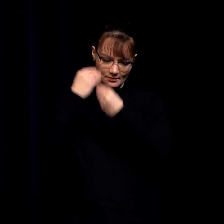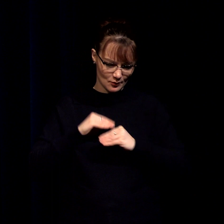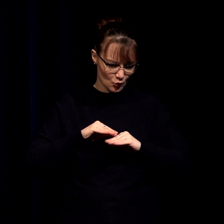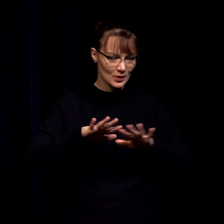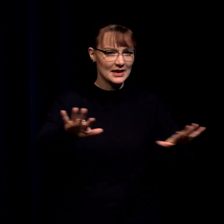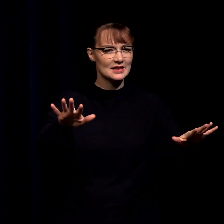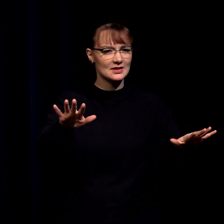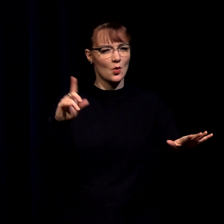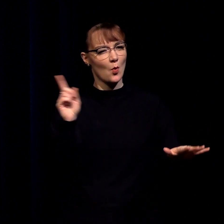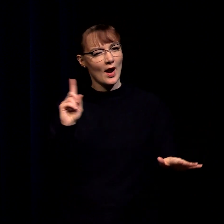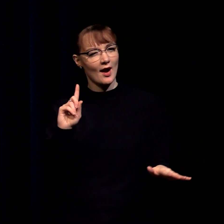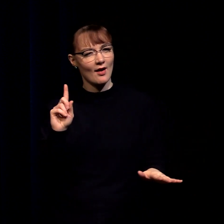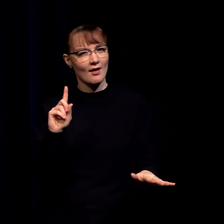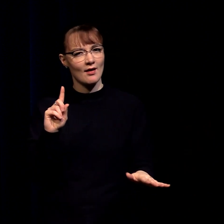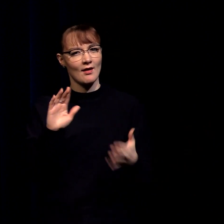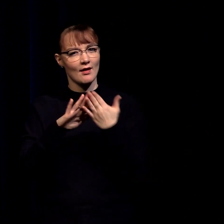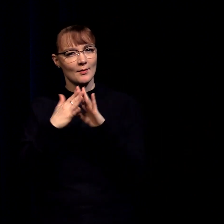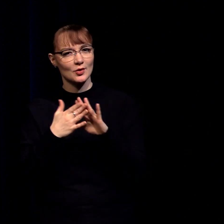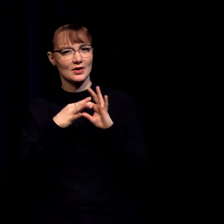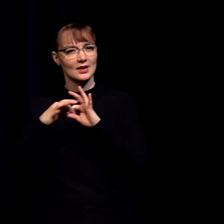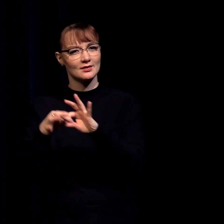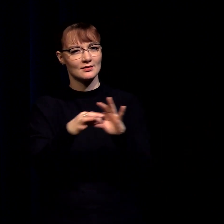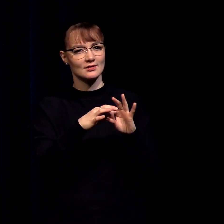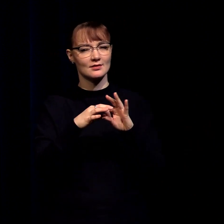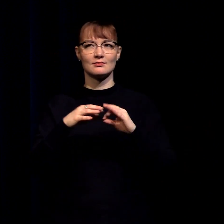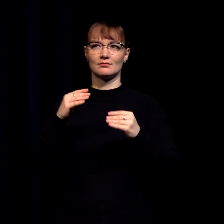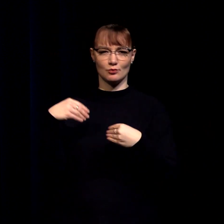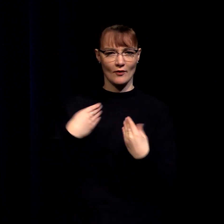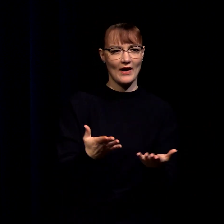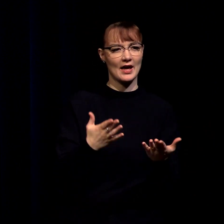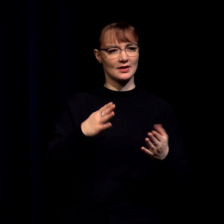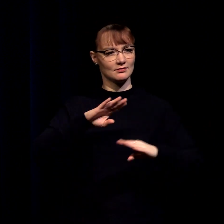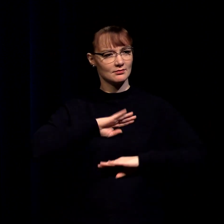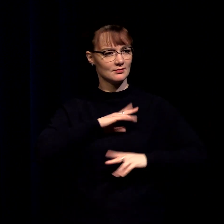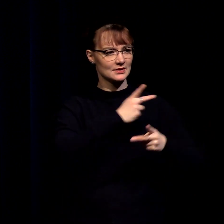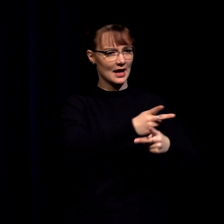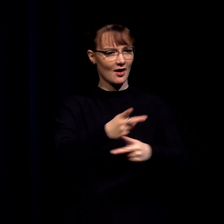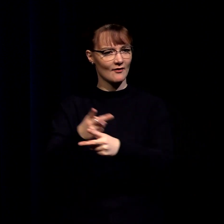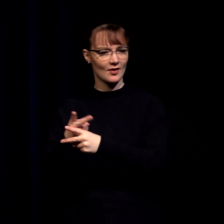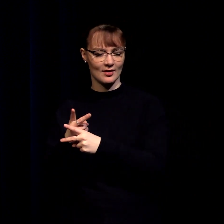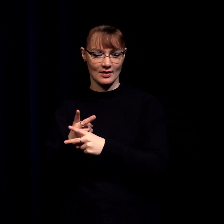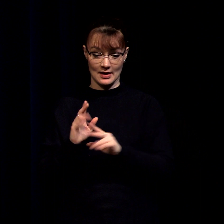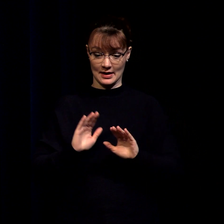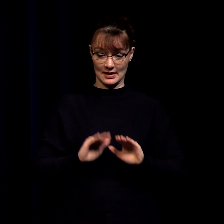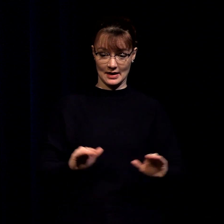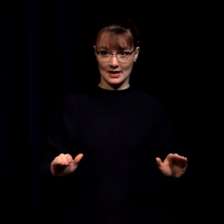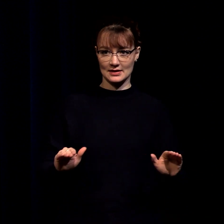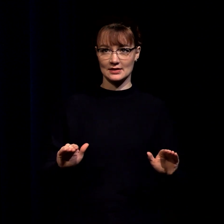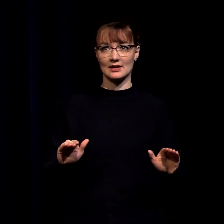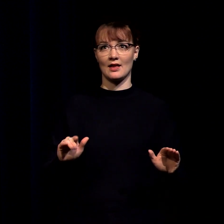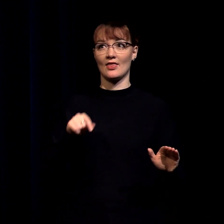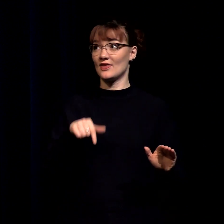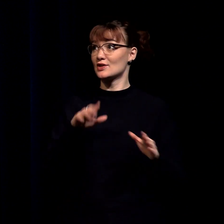else are we gonna see community provision? Where else would you see kids being this quiet in church?